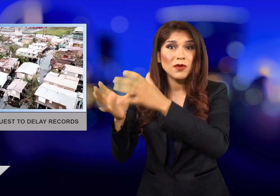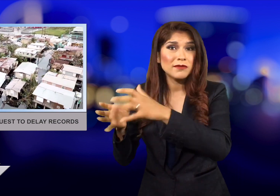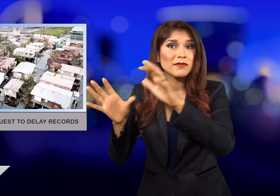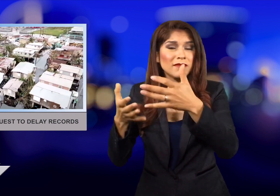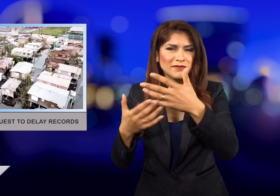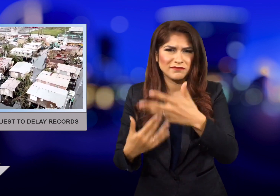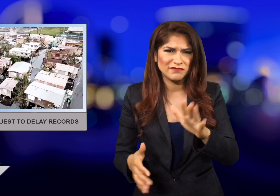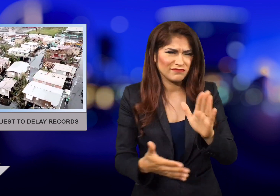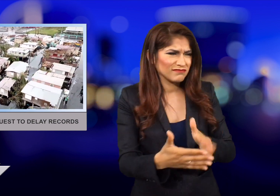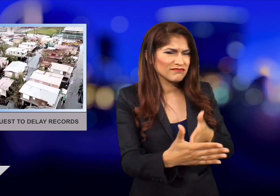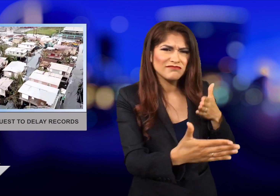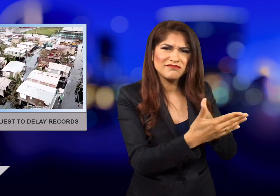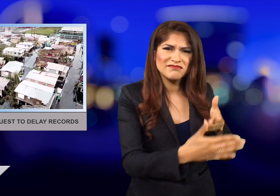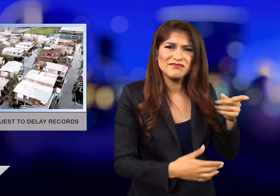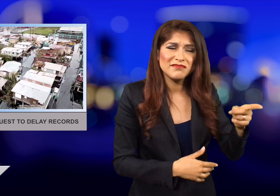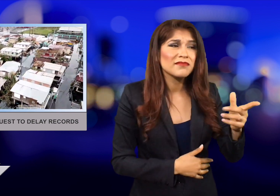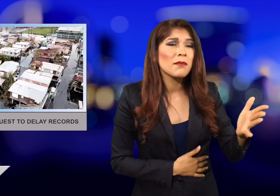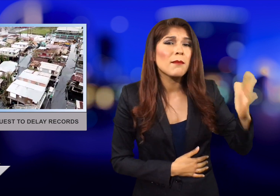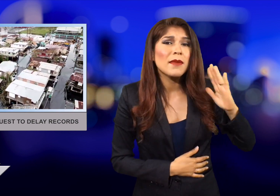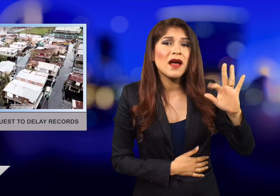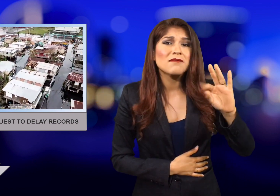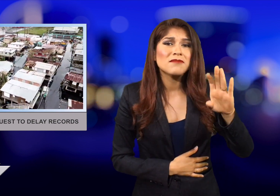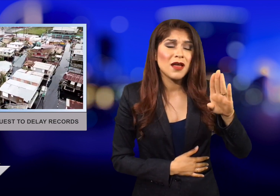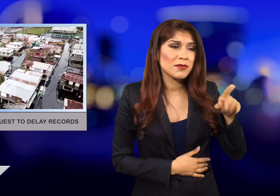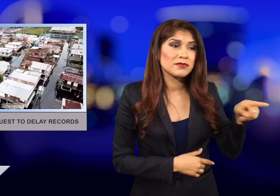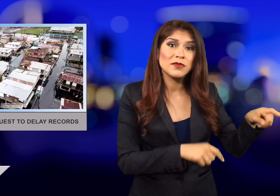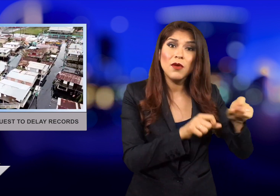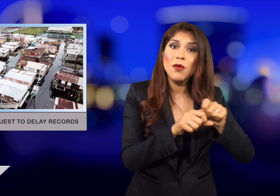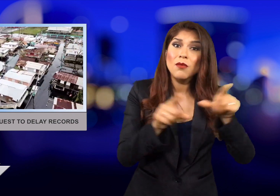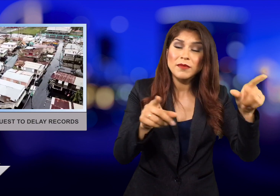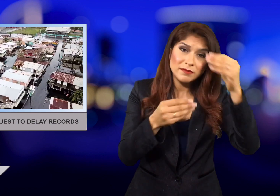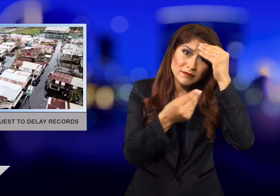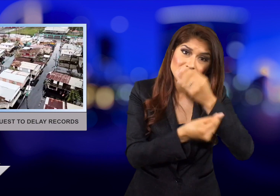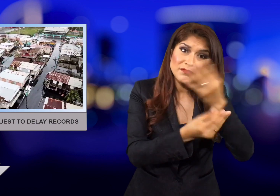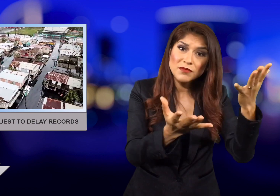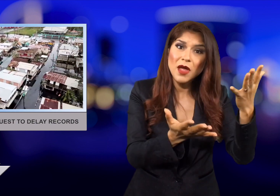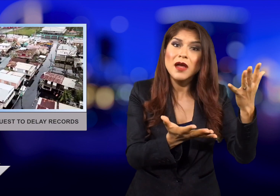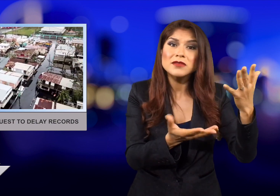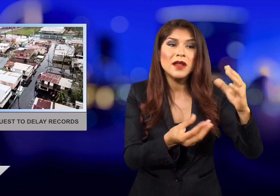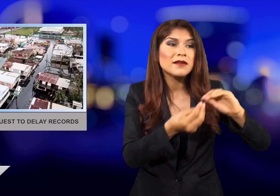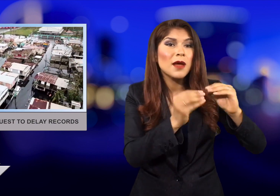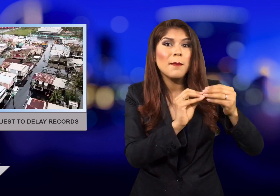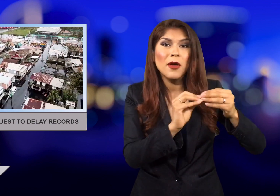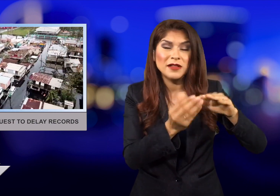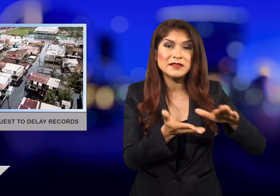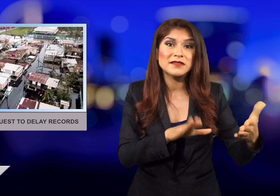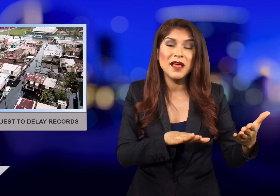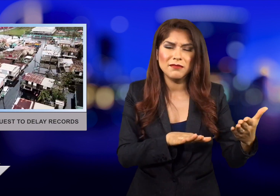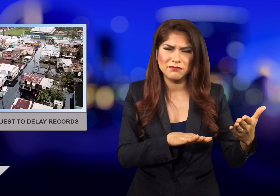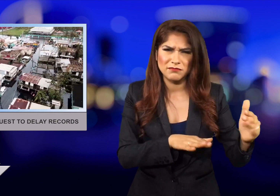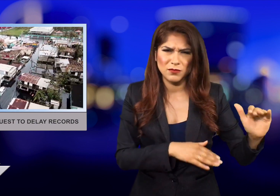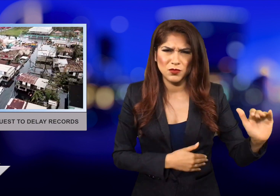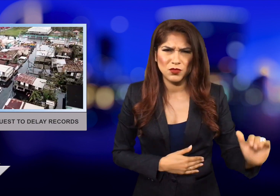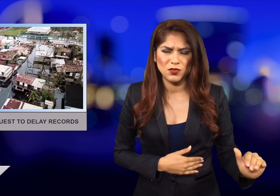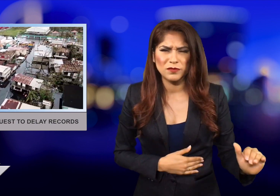The two organizations sued for the release of the records in February after evidence